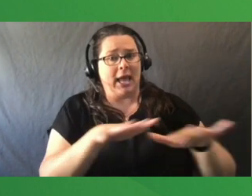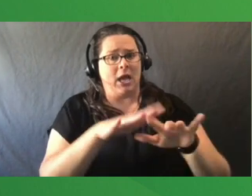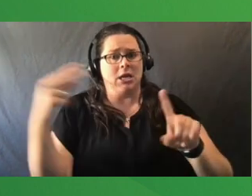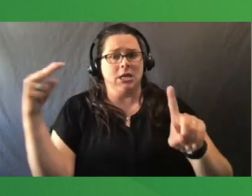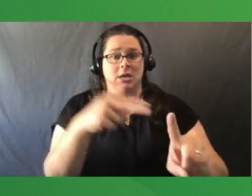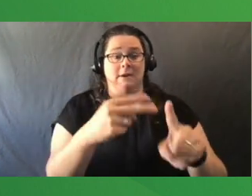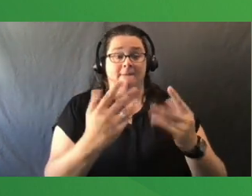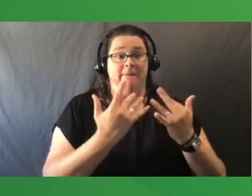destructive.